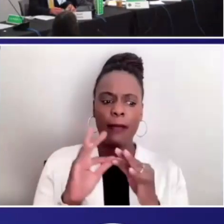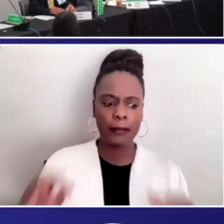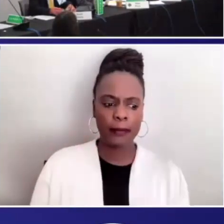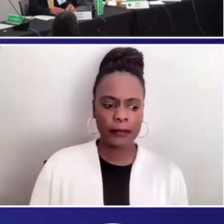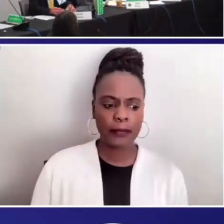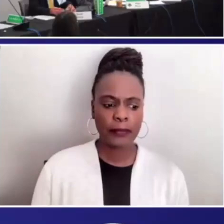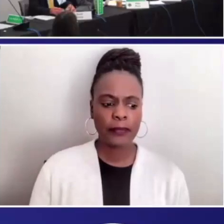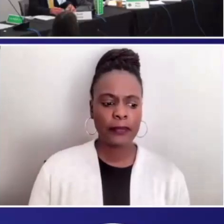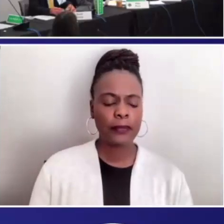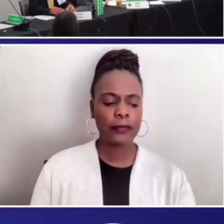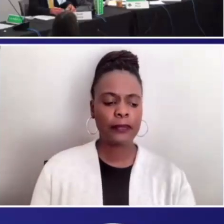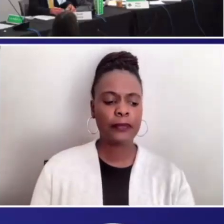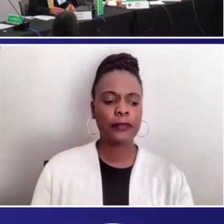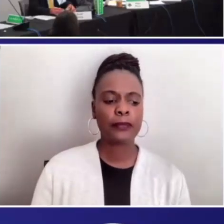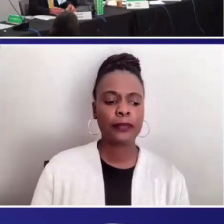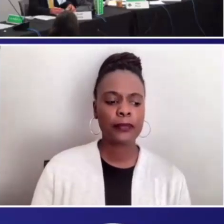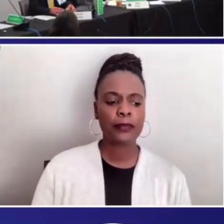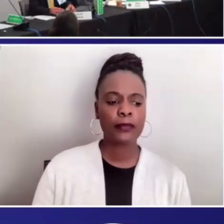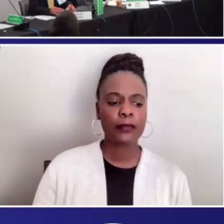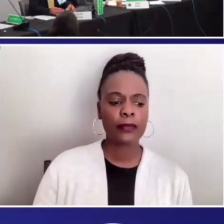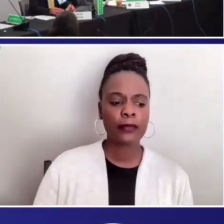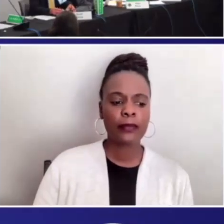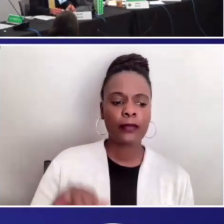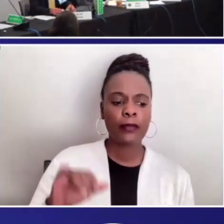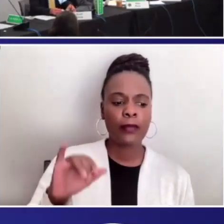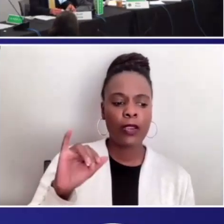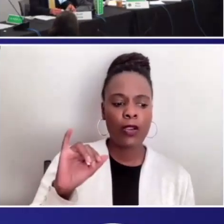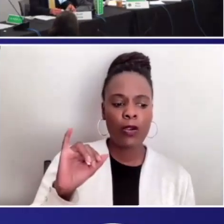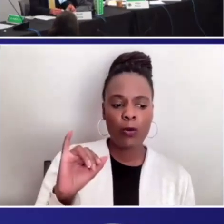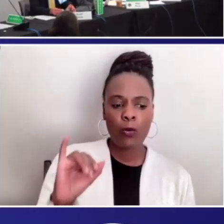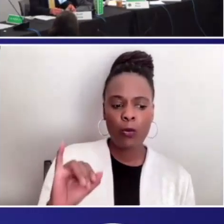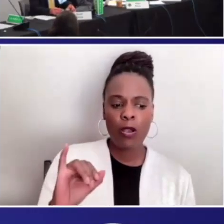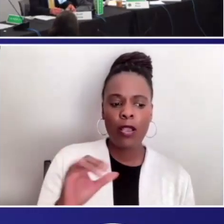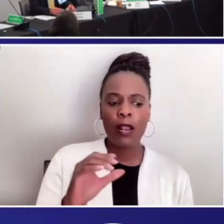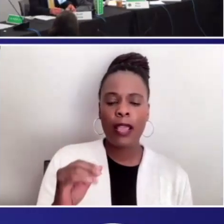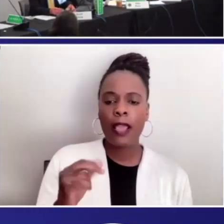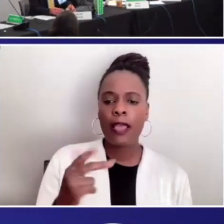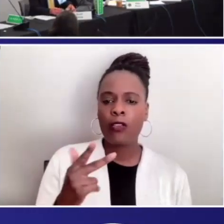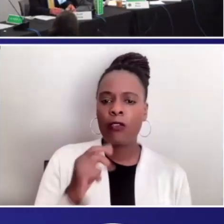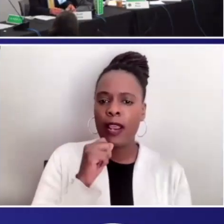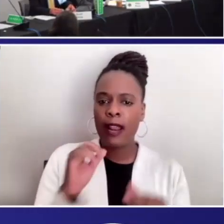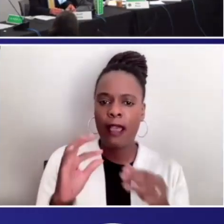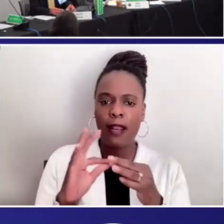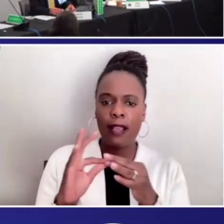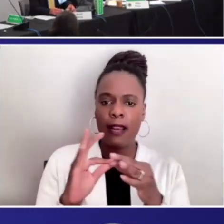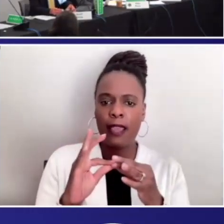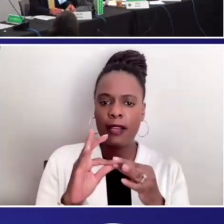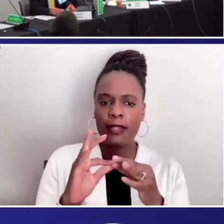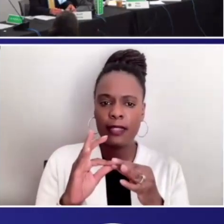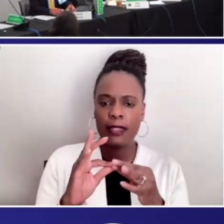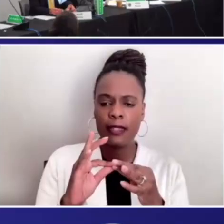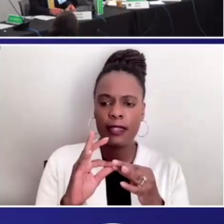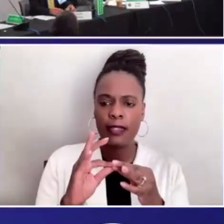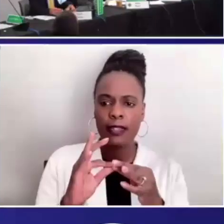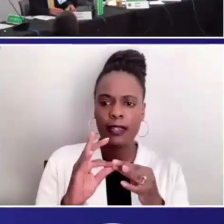The fact that Romanette one and Romanette three are not connected is, in my opinion, very problematic.